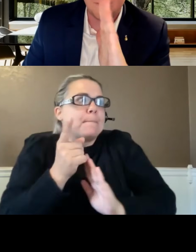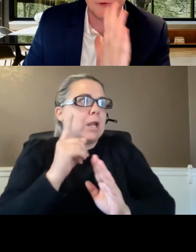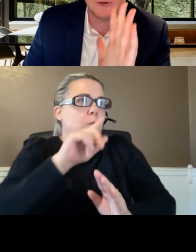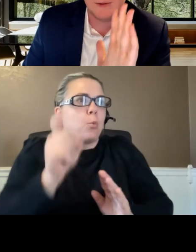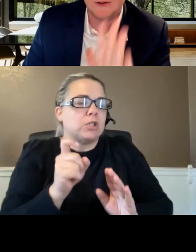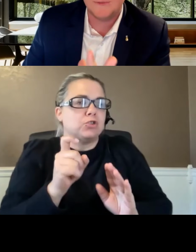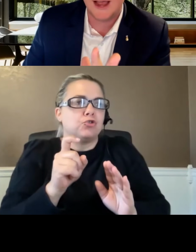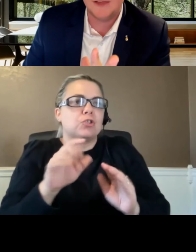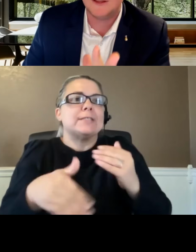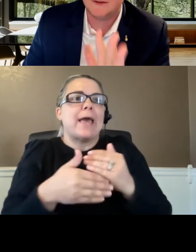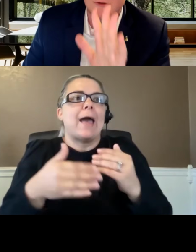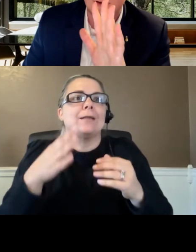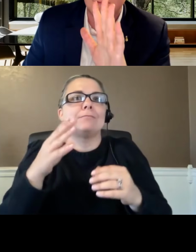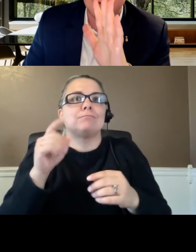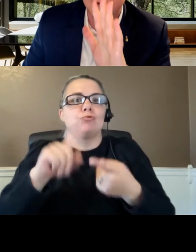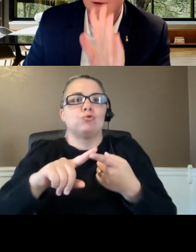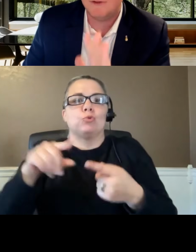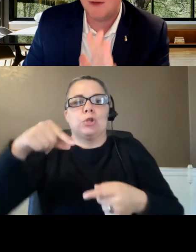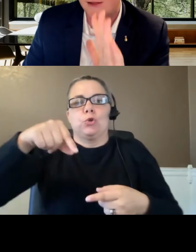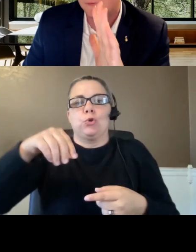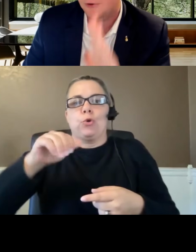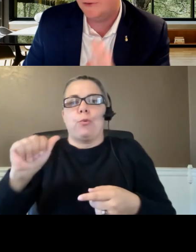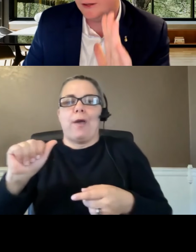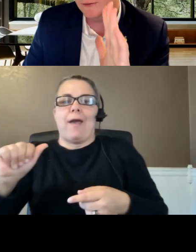remember. Today we talked about asking the community. We talked about VAPTs, pricing,